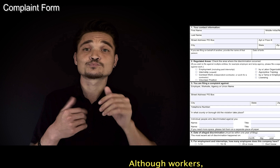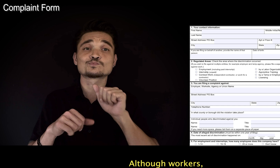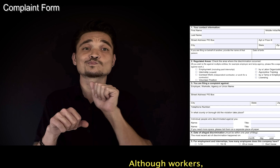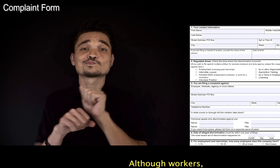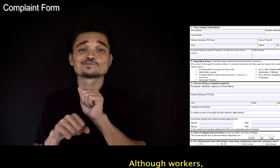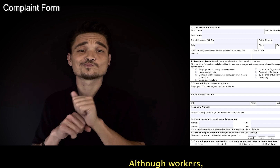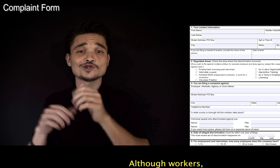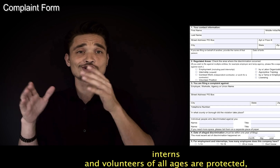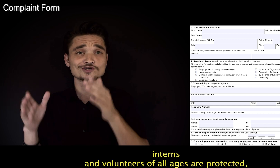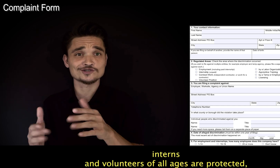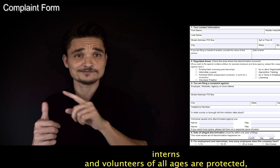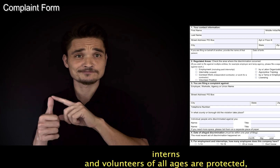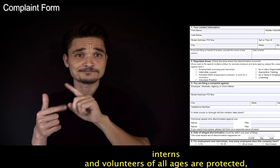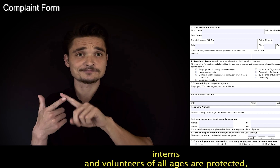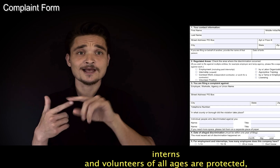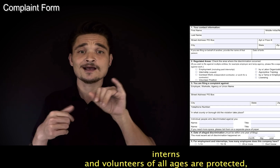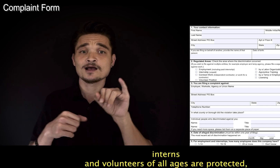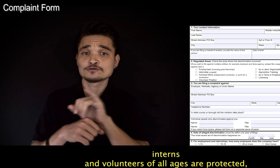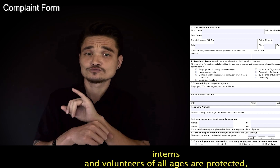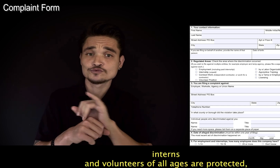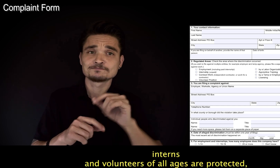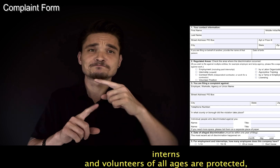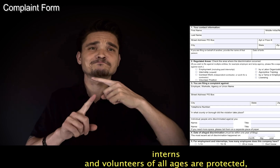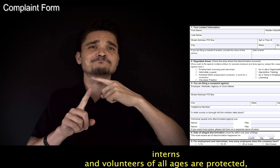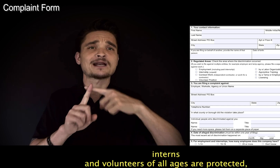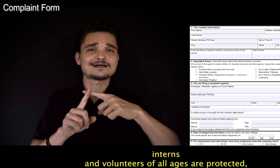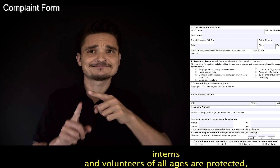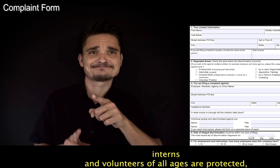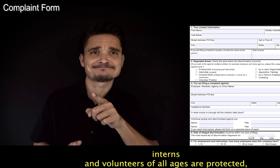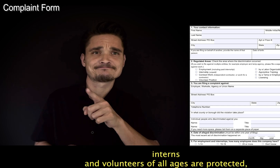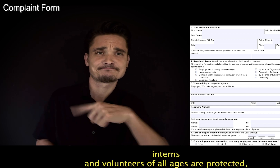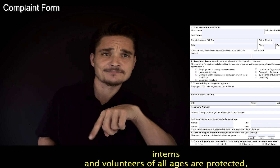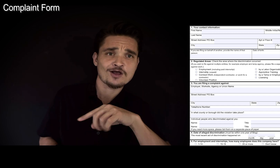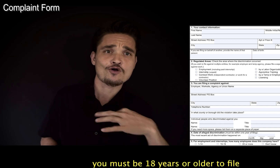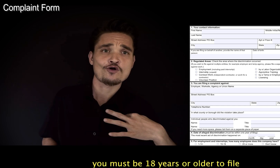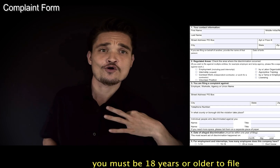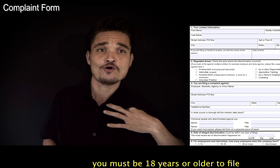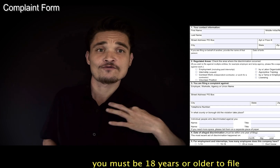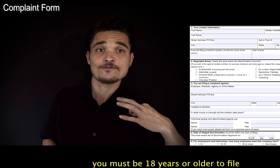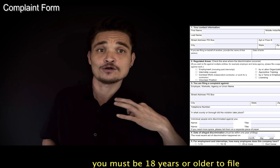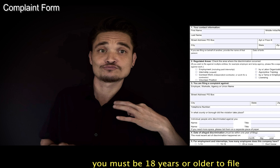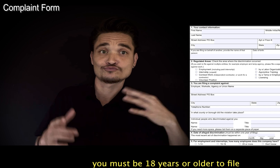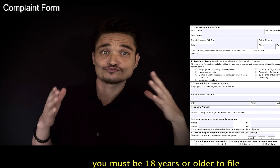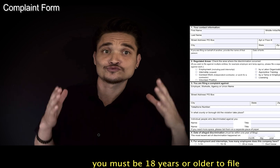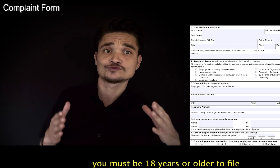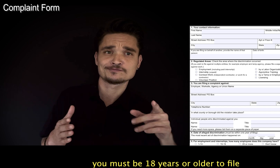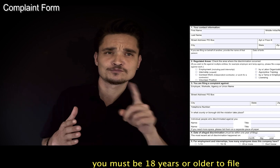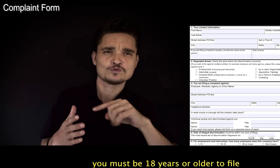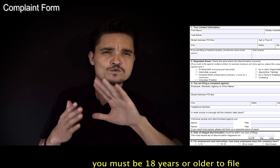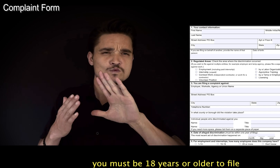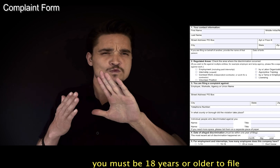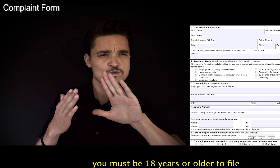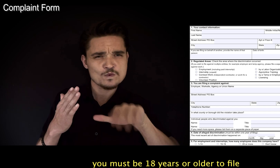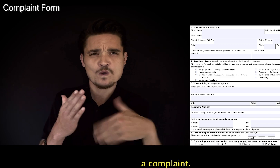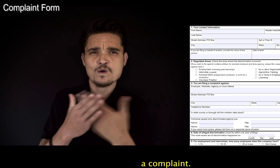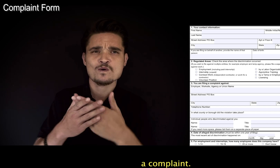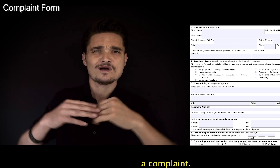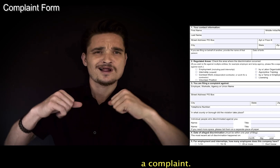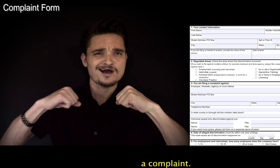Although workers, interns and volunteers of all ages are protected, you must be 18 years or older to file a complaint.